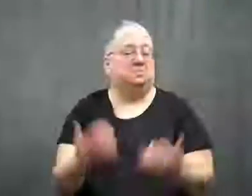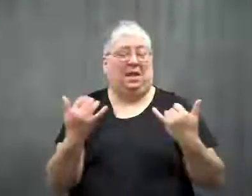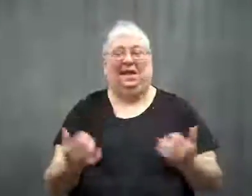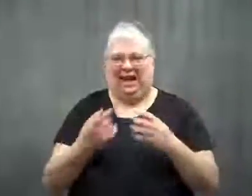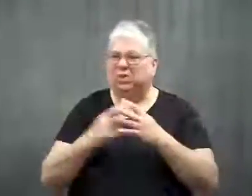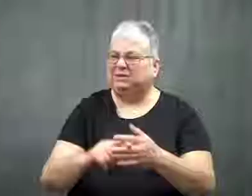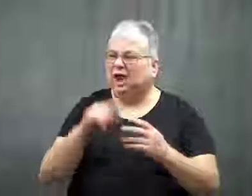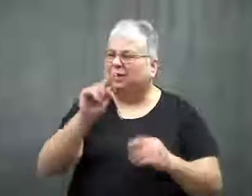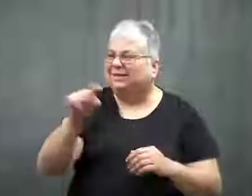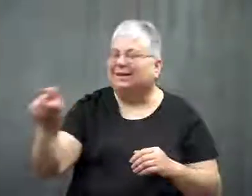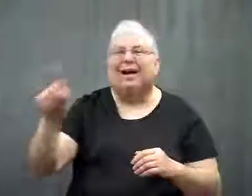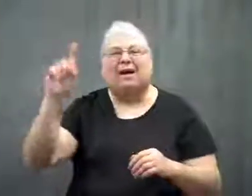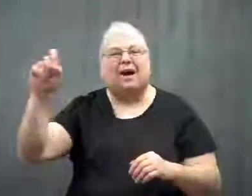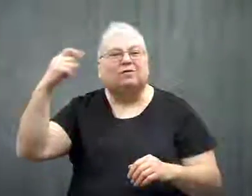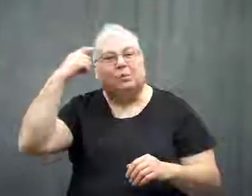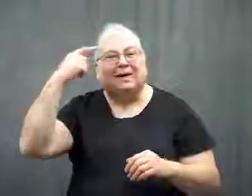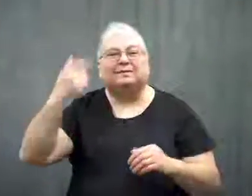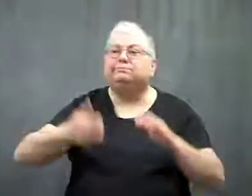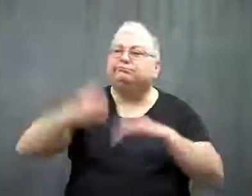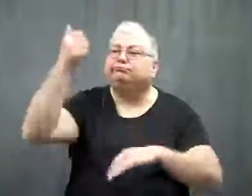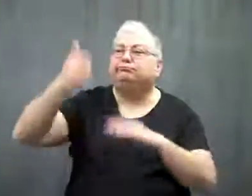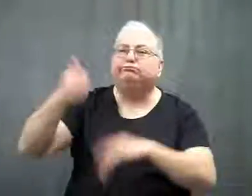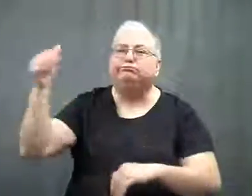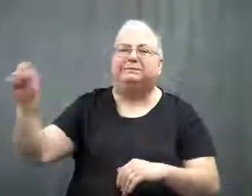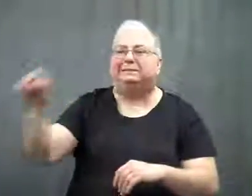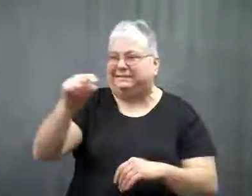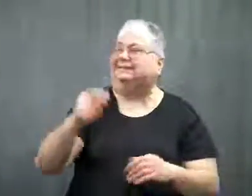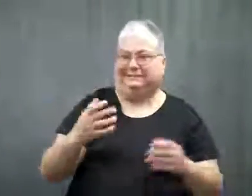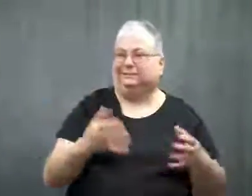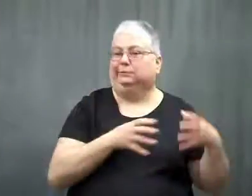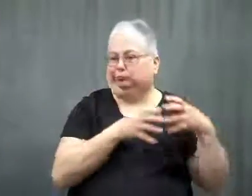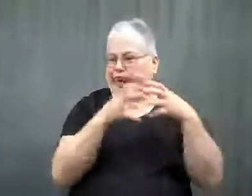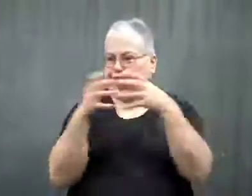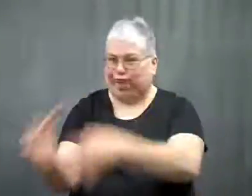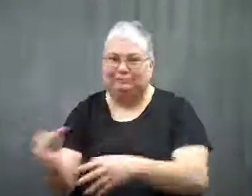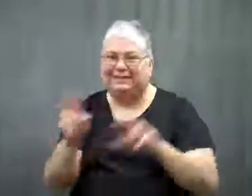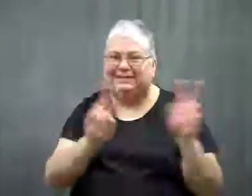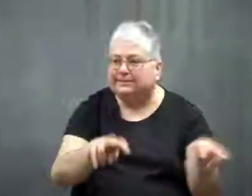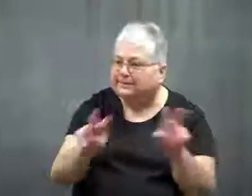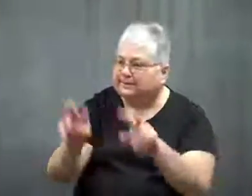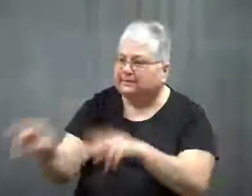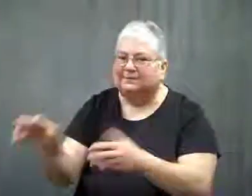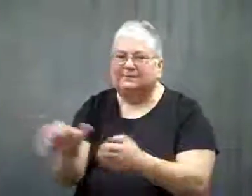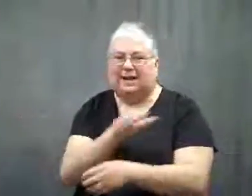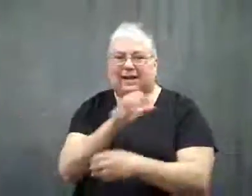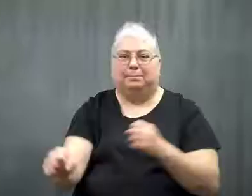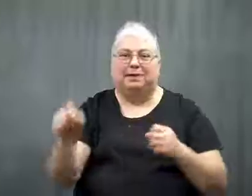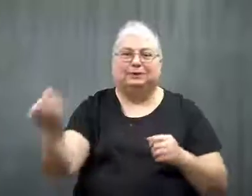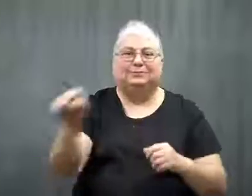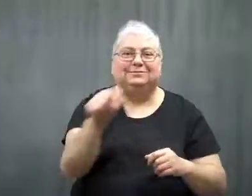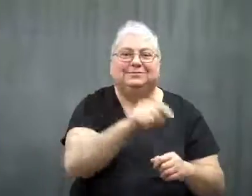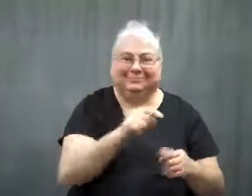Government officials have started going down there to tour and assess the damage.